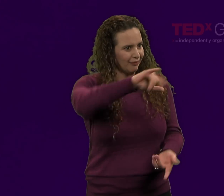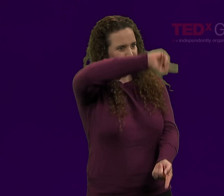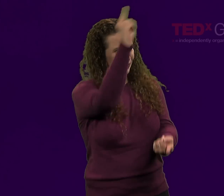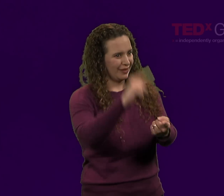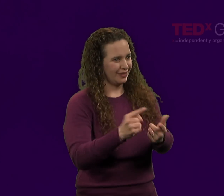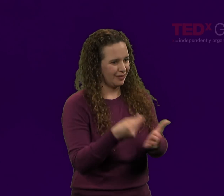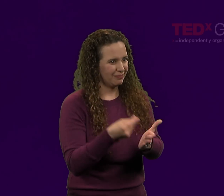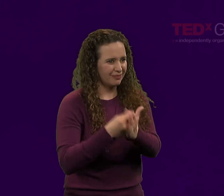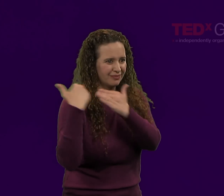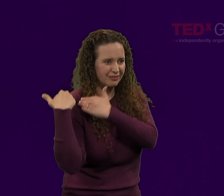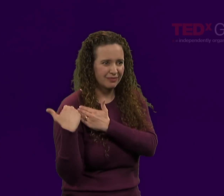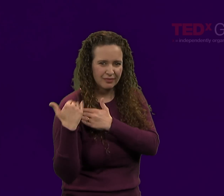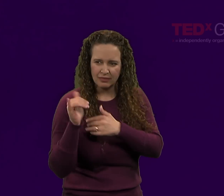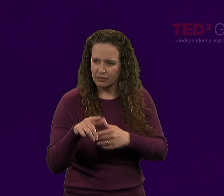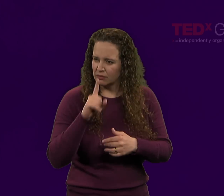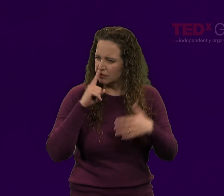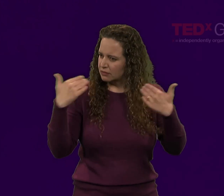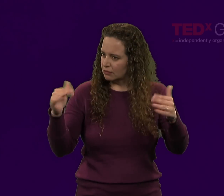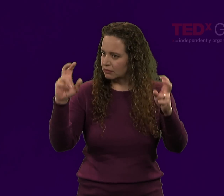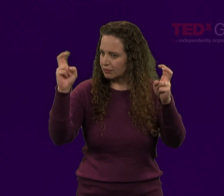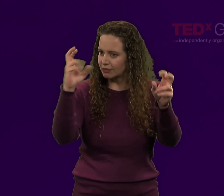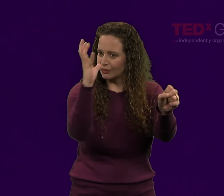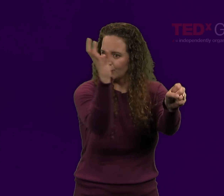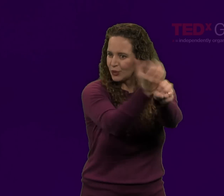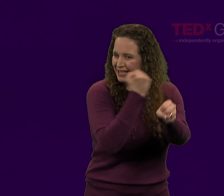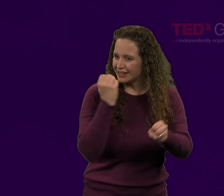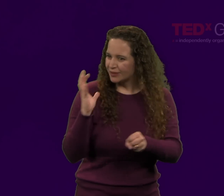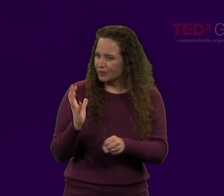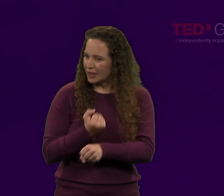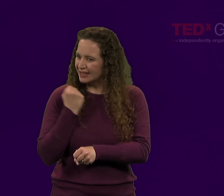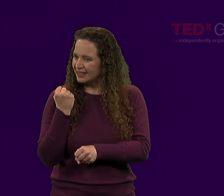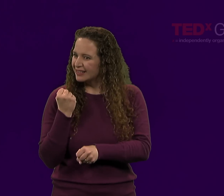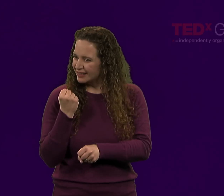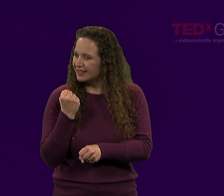that seems to be existing, and thereby creating a win-win situation,